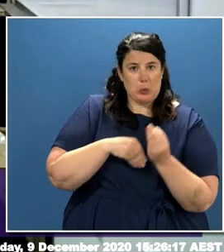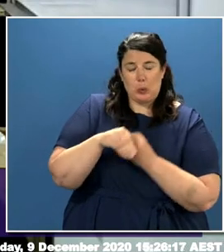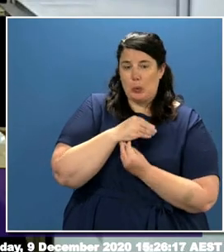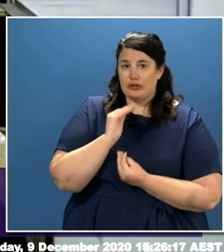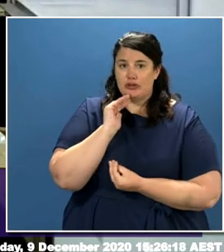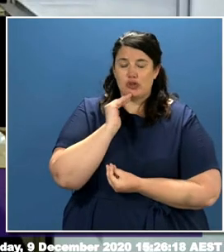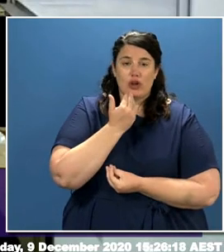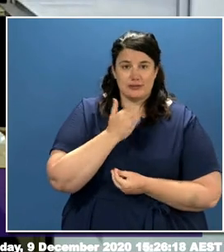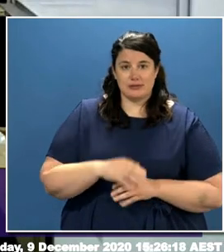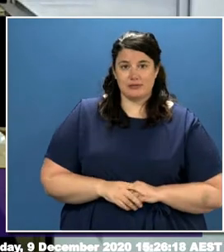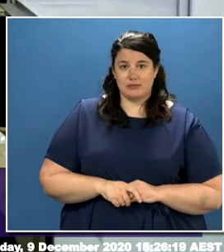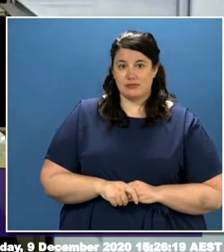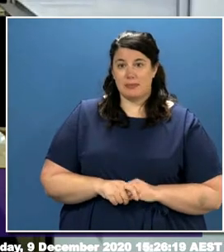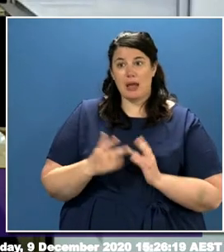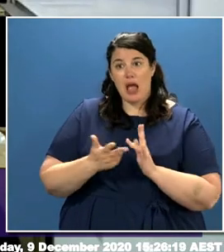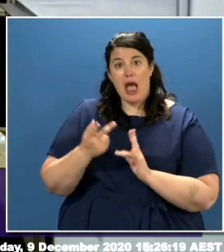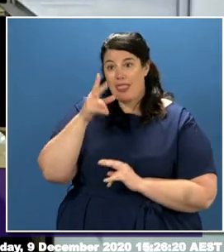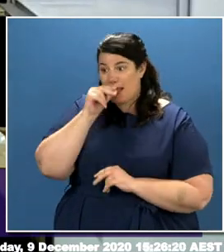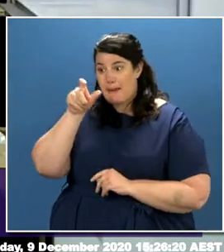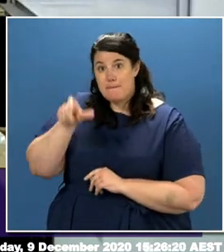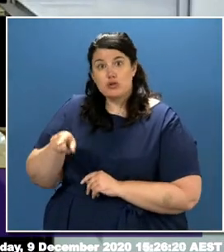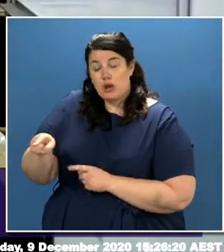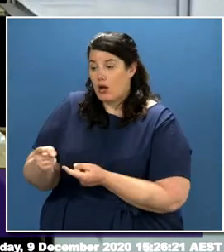But then also for another young person, she shared this experience with us.